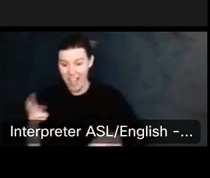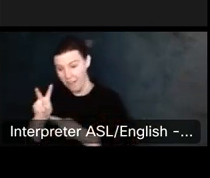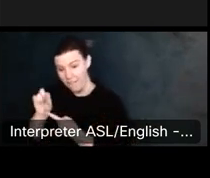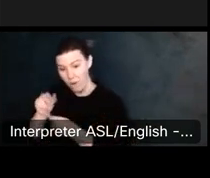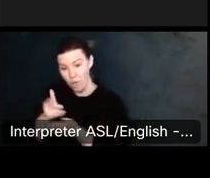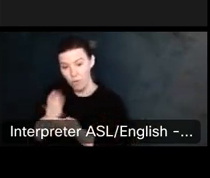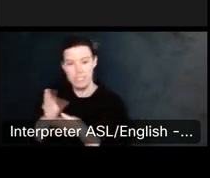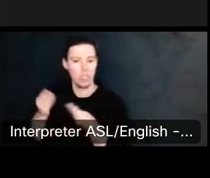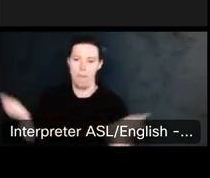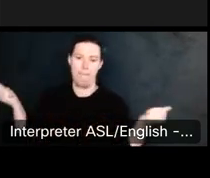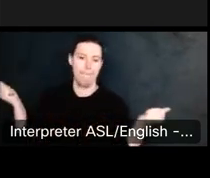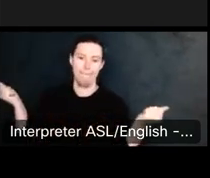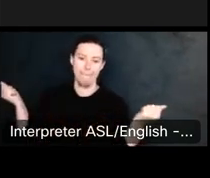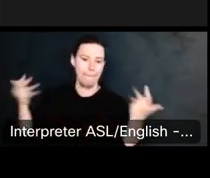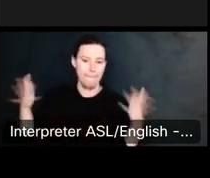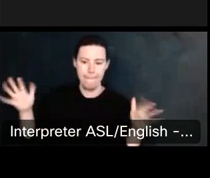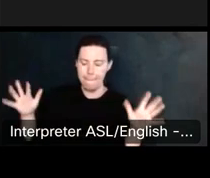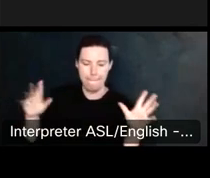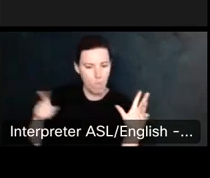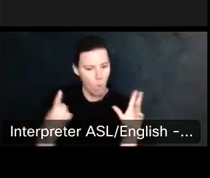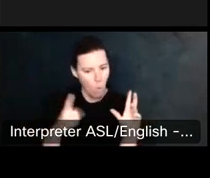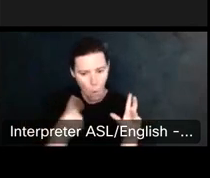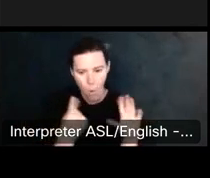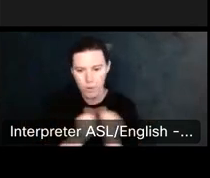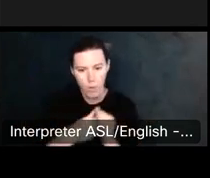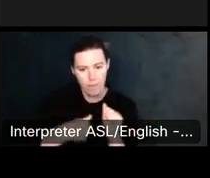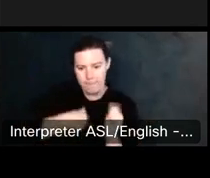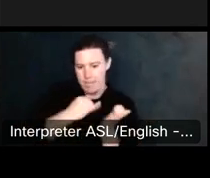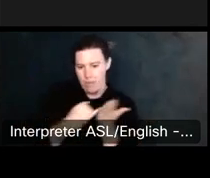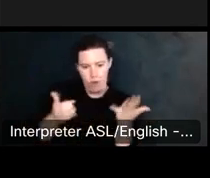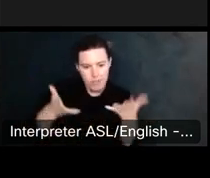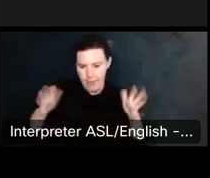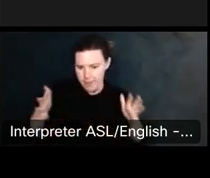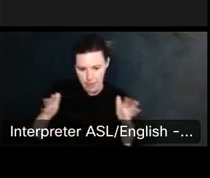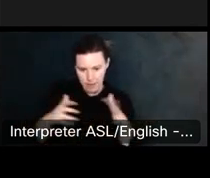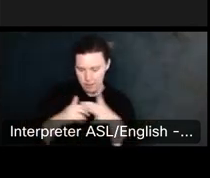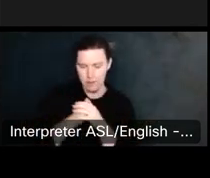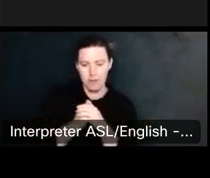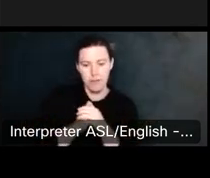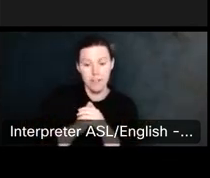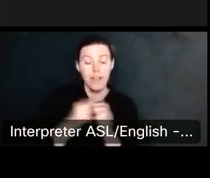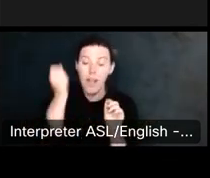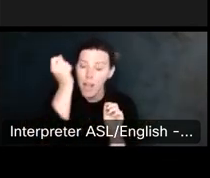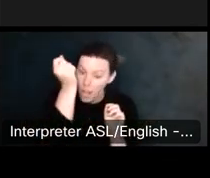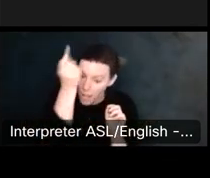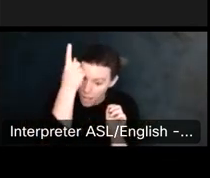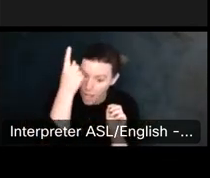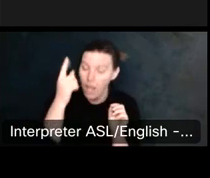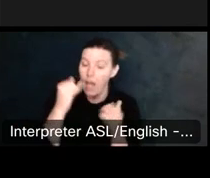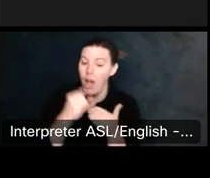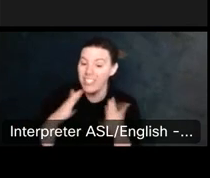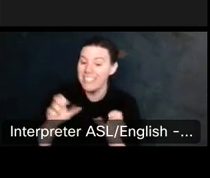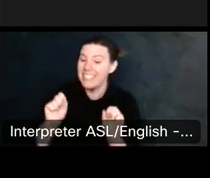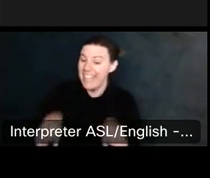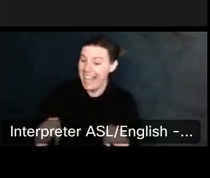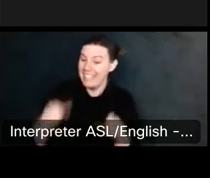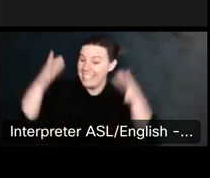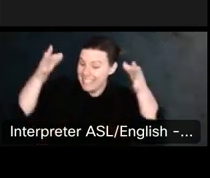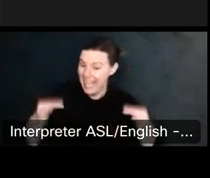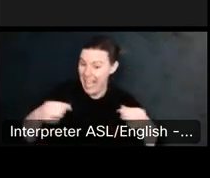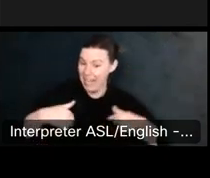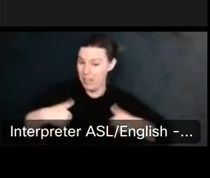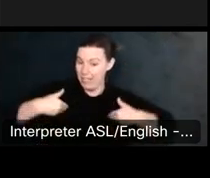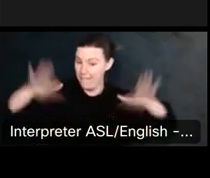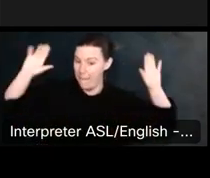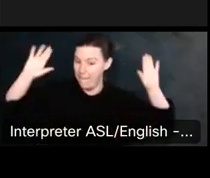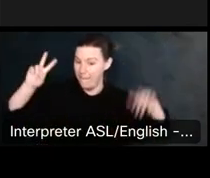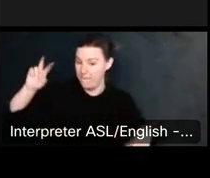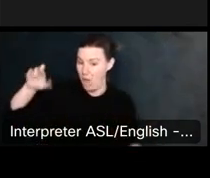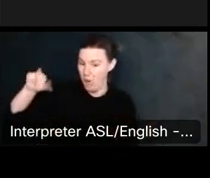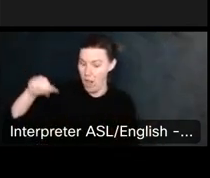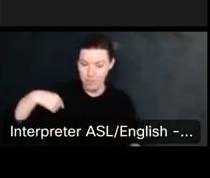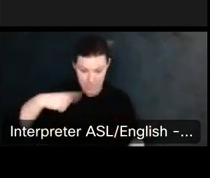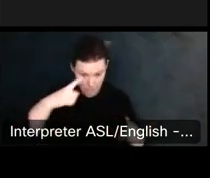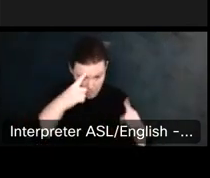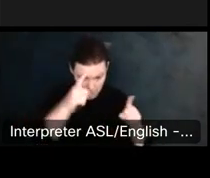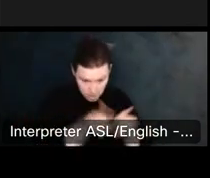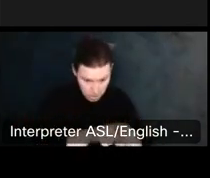Uh, an artist can give up their bar claim, and they may do that in a contract in in a written agreement, but if they do not give up their right they retain it as long as they live.